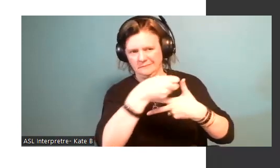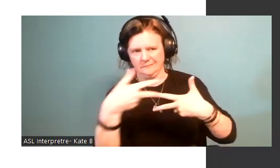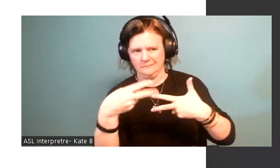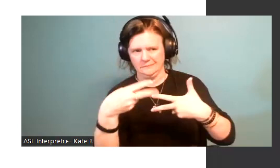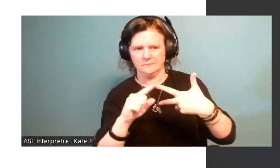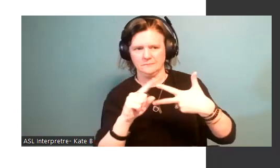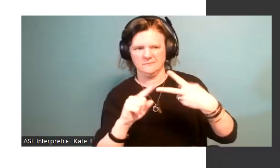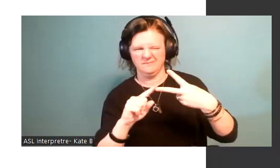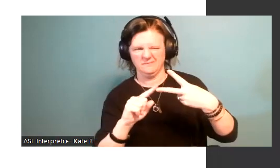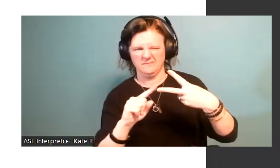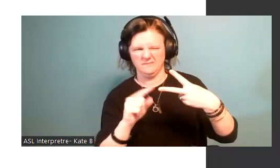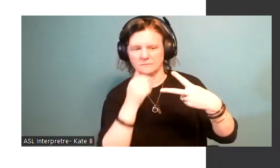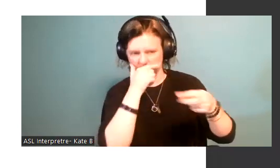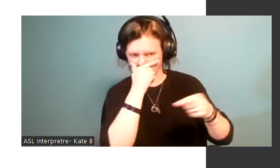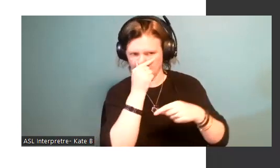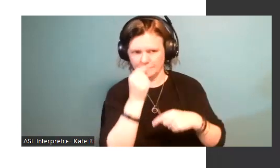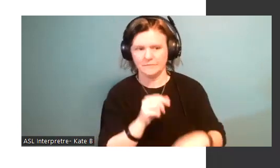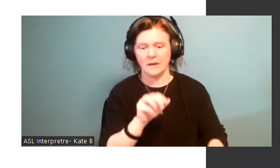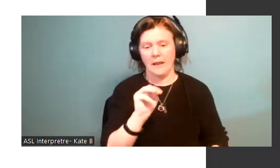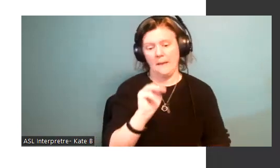or submit a form or what have you. It has the